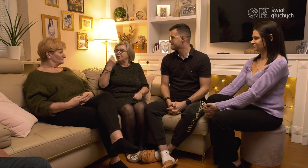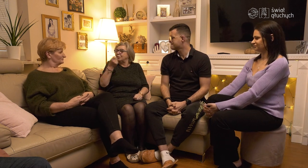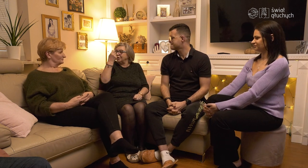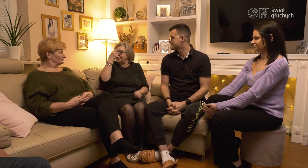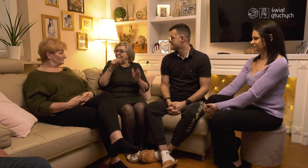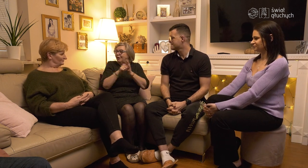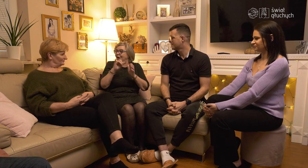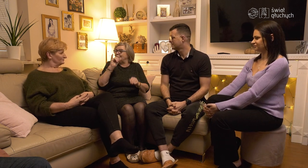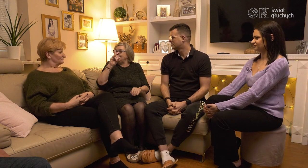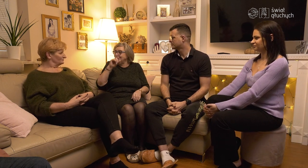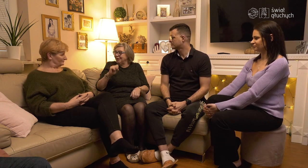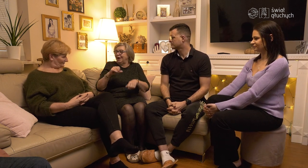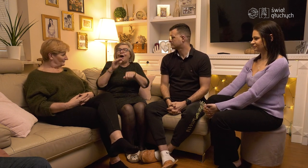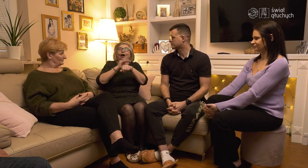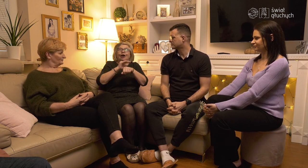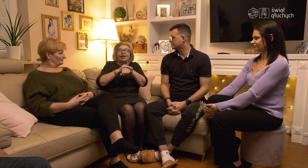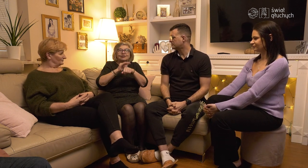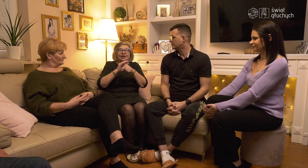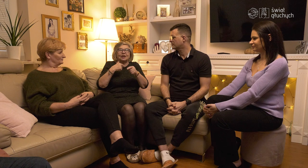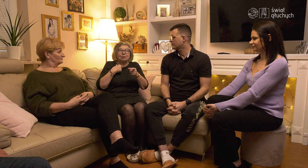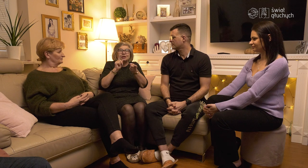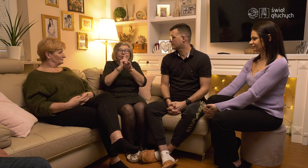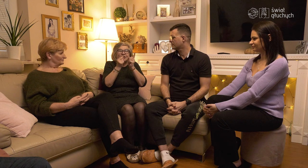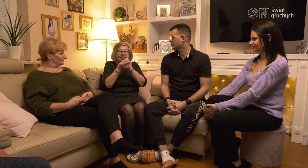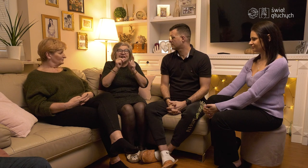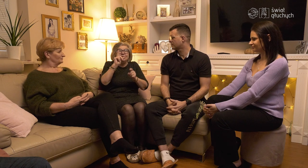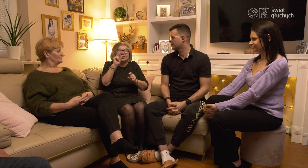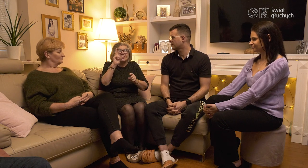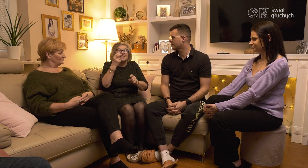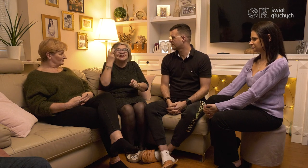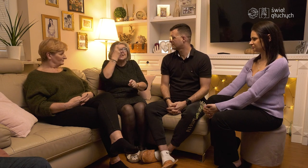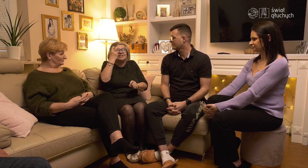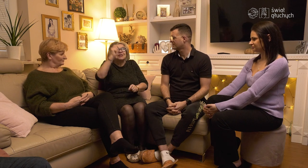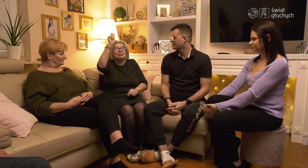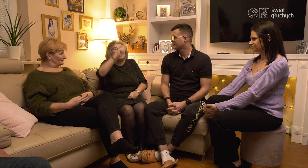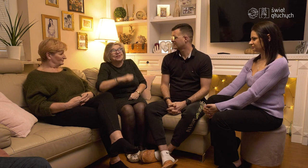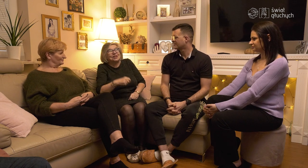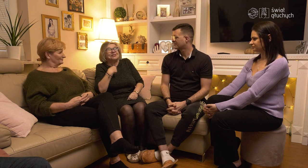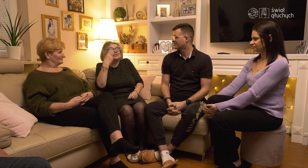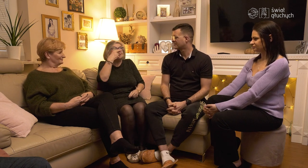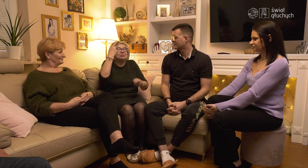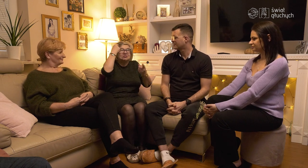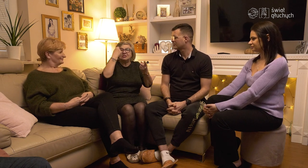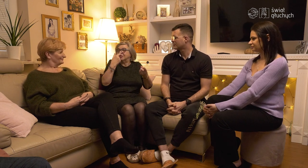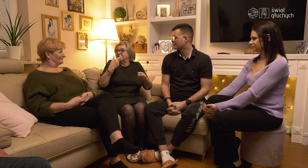a friend came to me, to Iłża (town). We were waiting for this meeting.